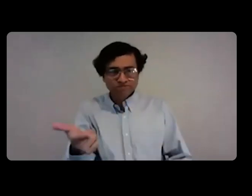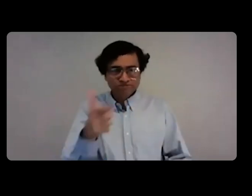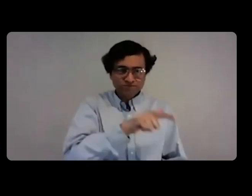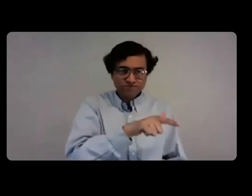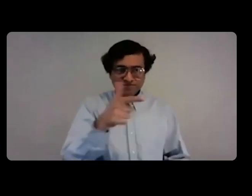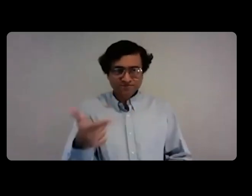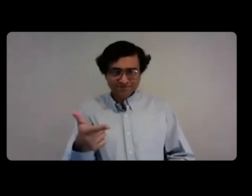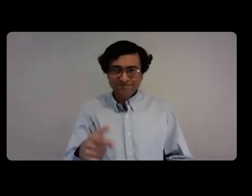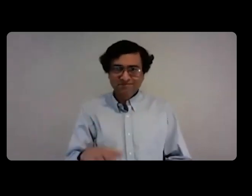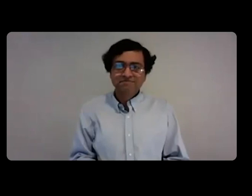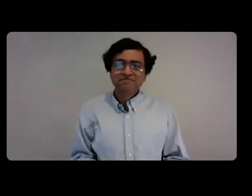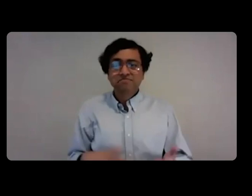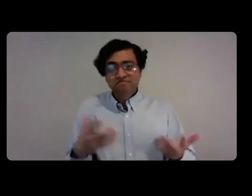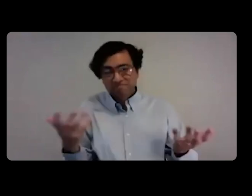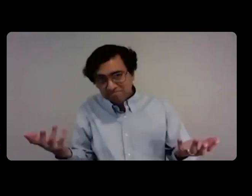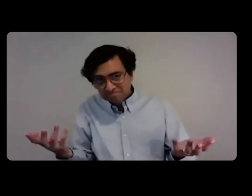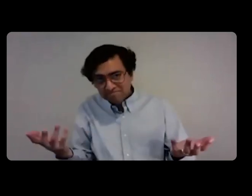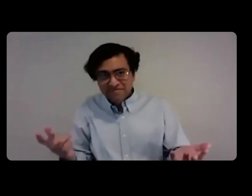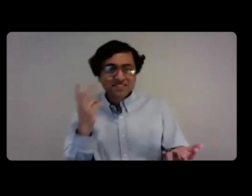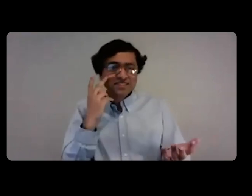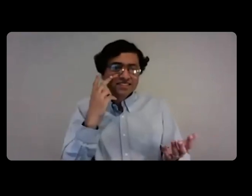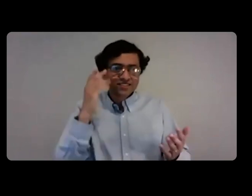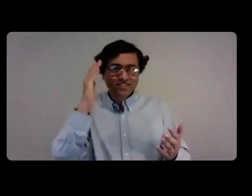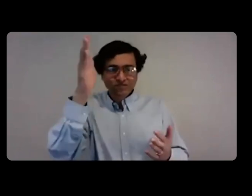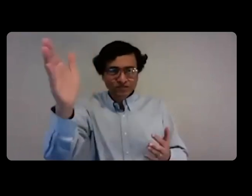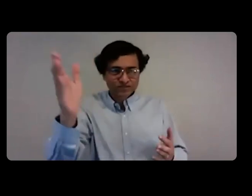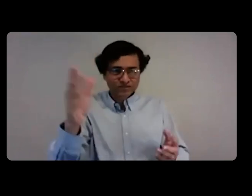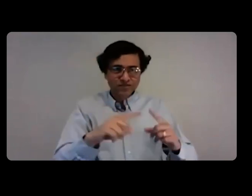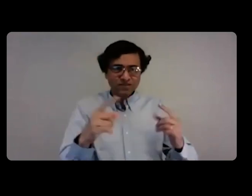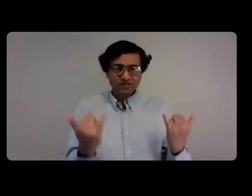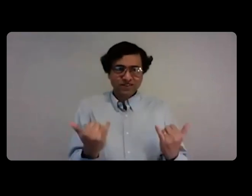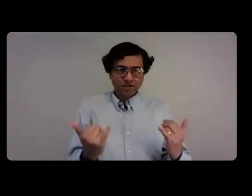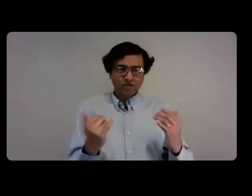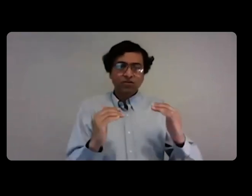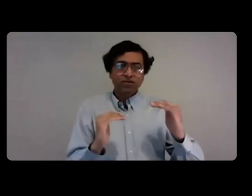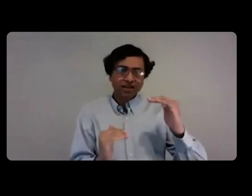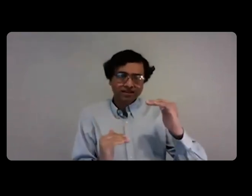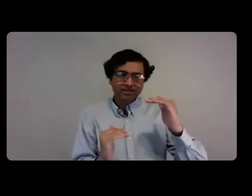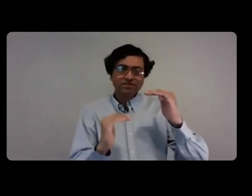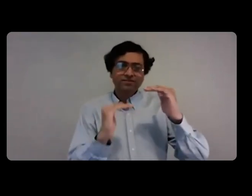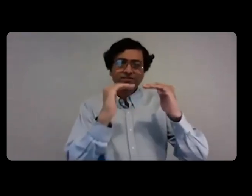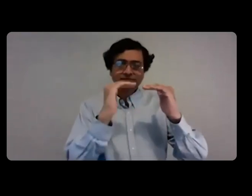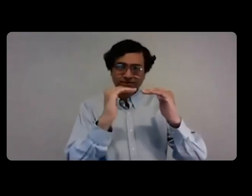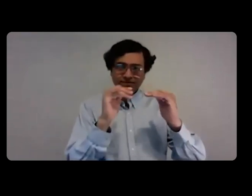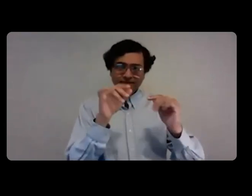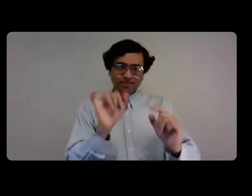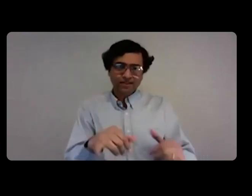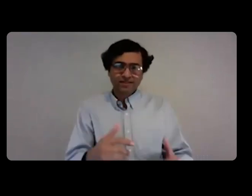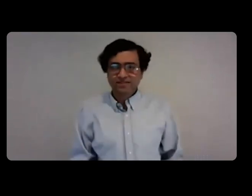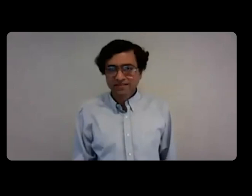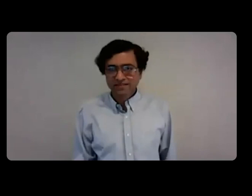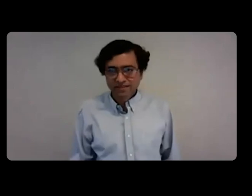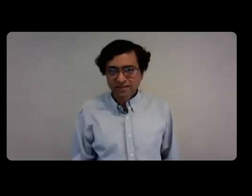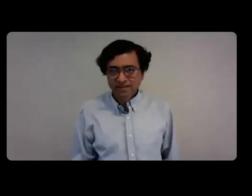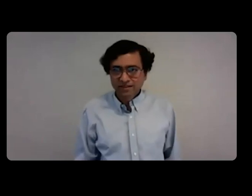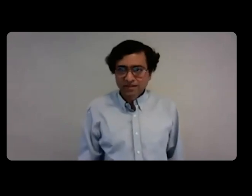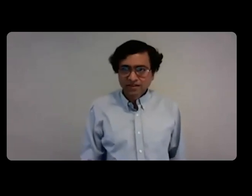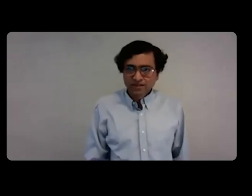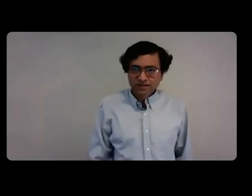or being in a deaf classroom where everybody is operating according to the same norms, we may be able to achieve more of an equal amount